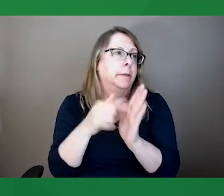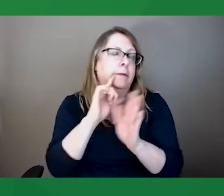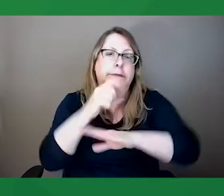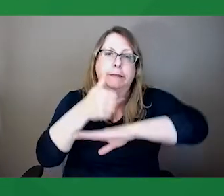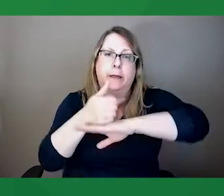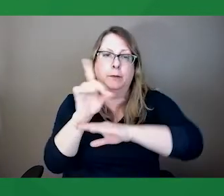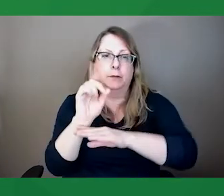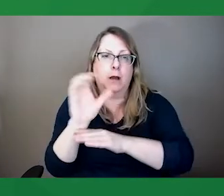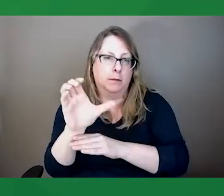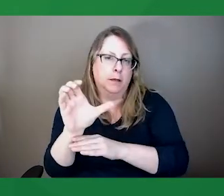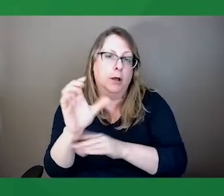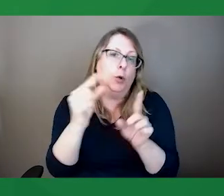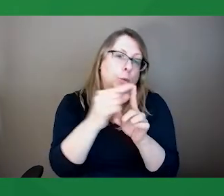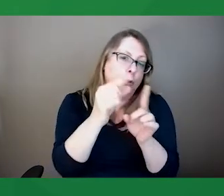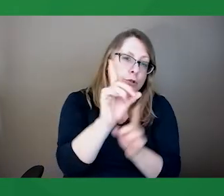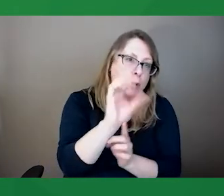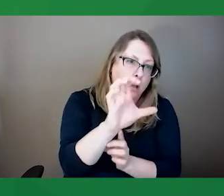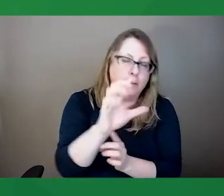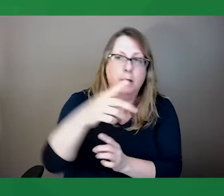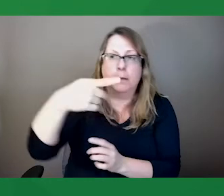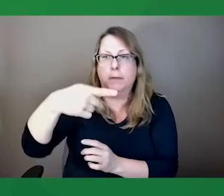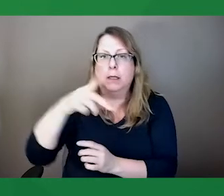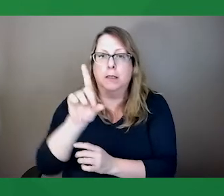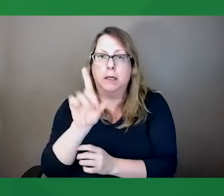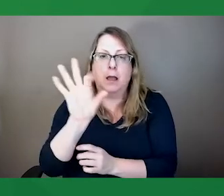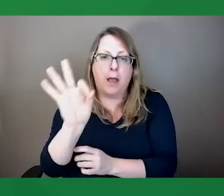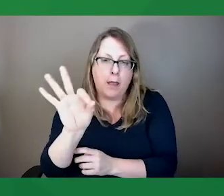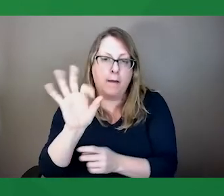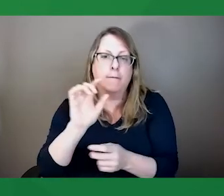whether it's going to be word documents, PDFs or PowerPoint,